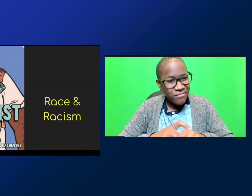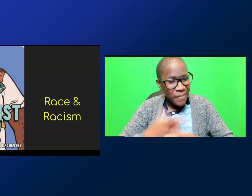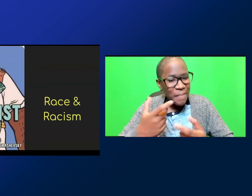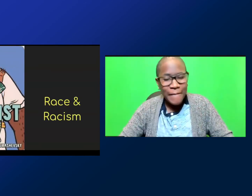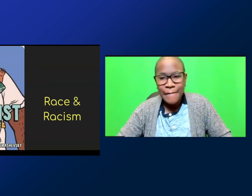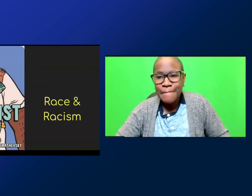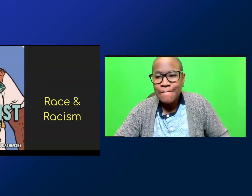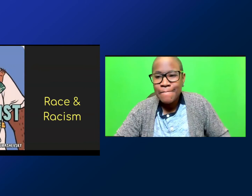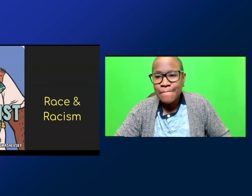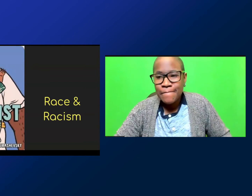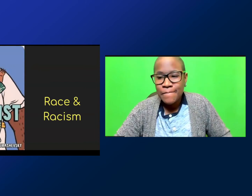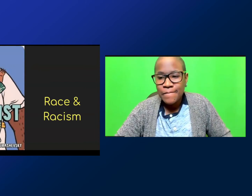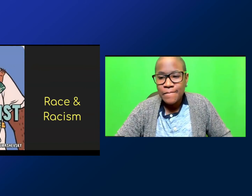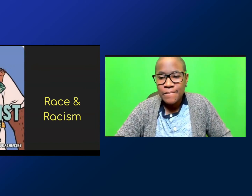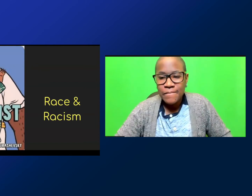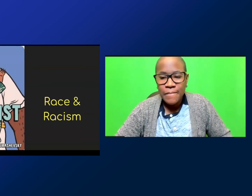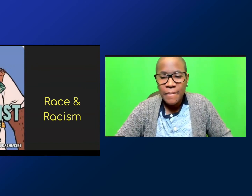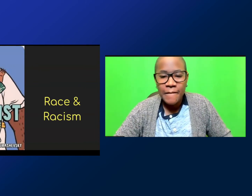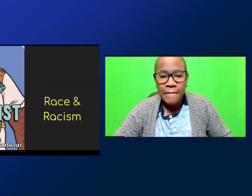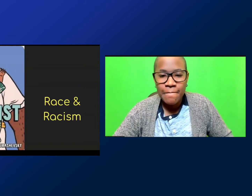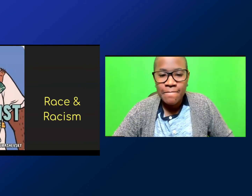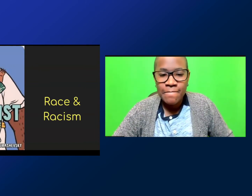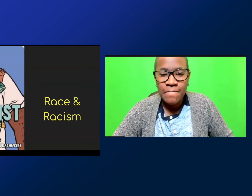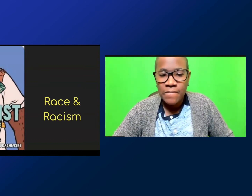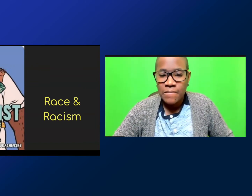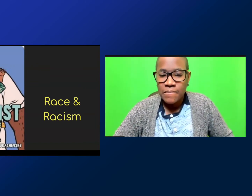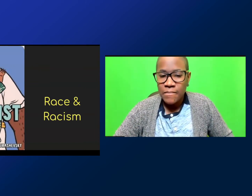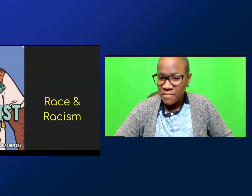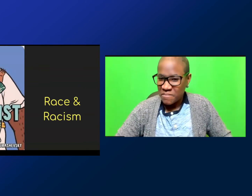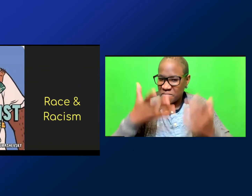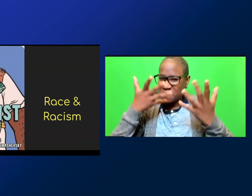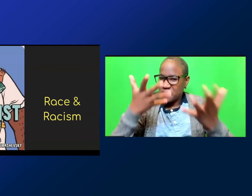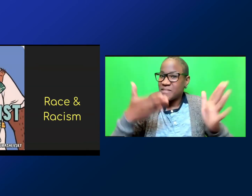know there are different perceptions out there and so they can see themselves in these pages